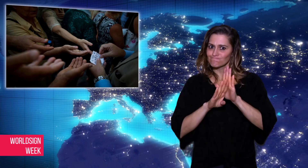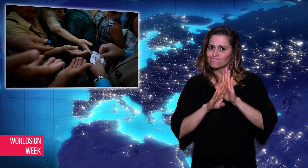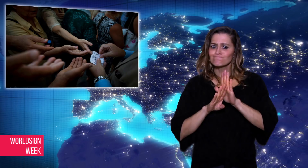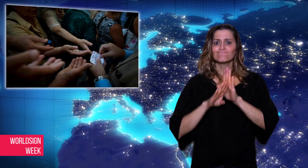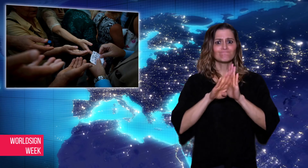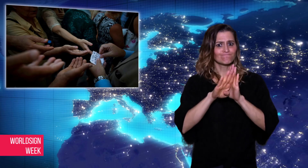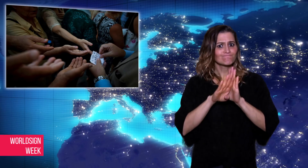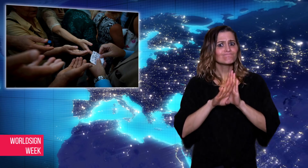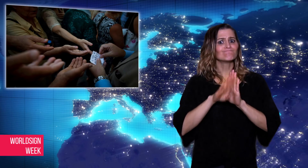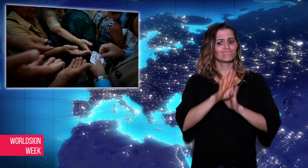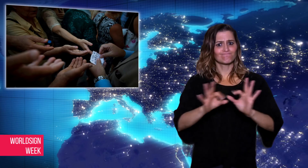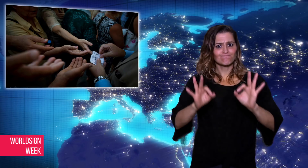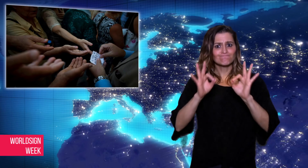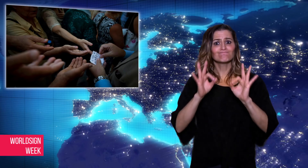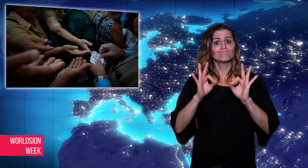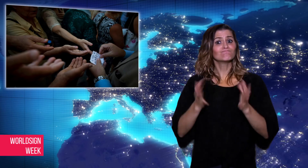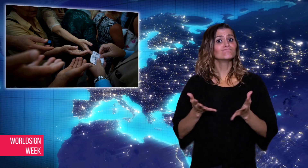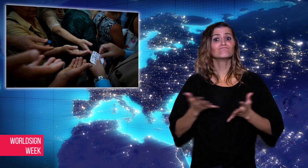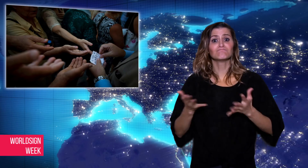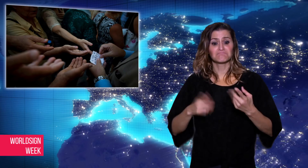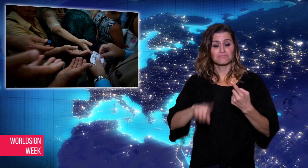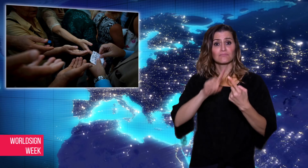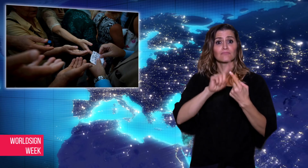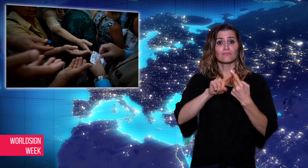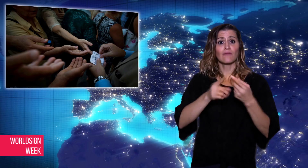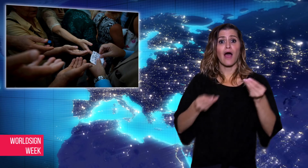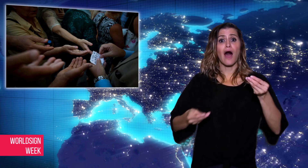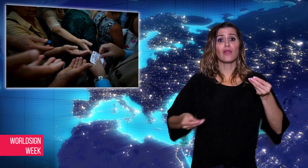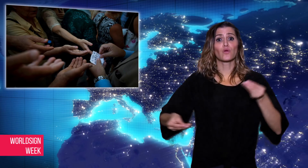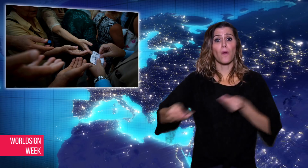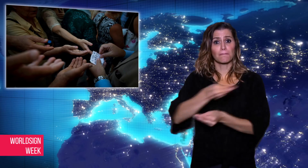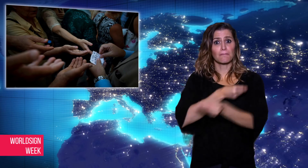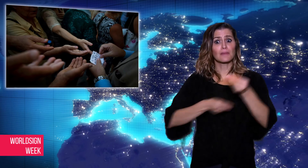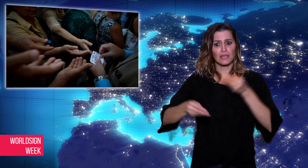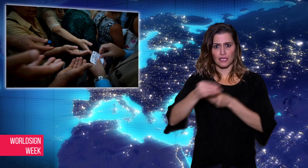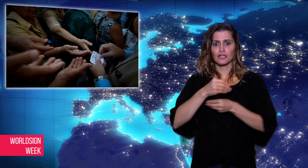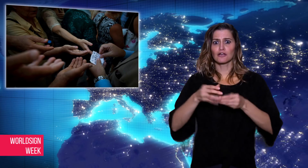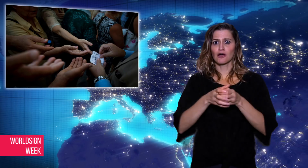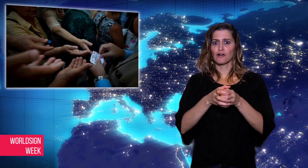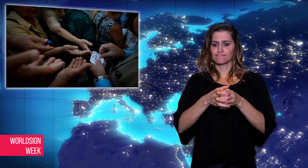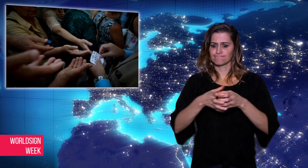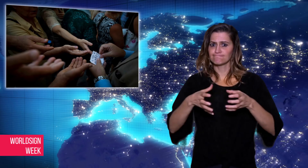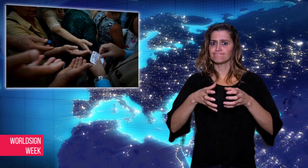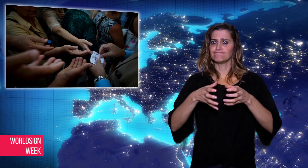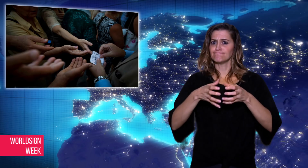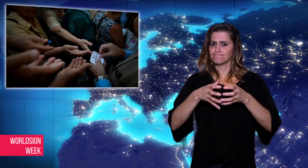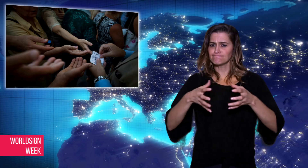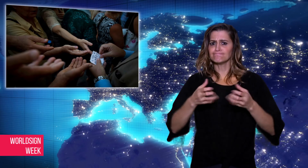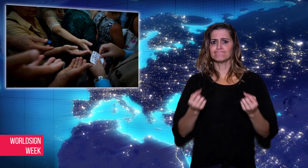improvements such as modest expansion